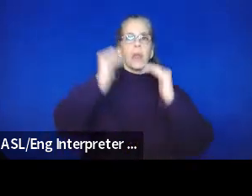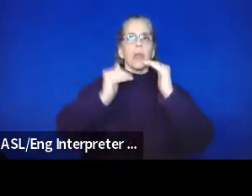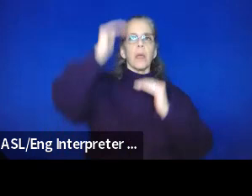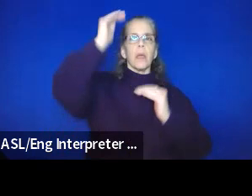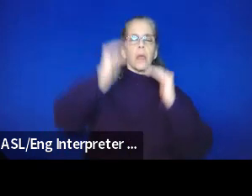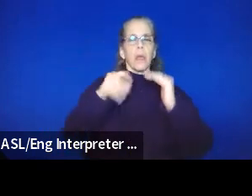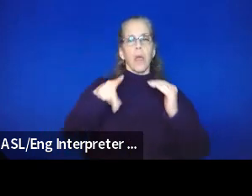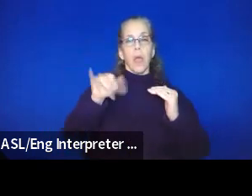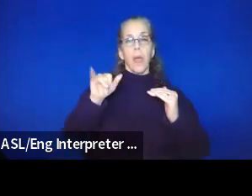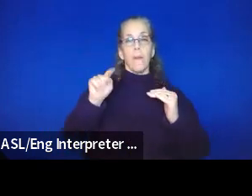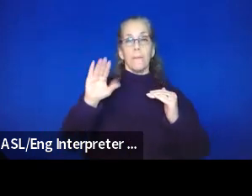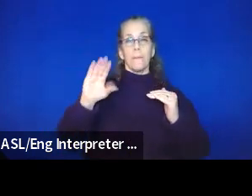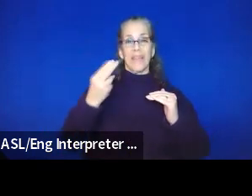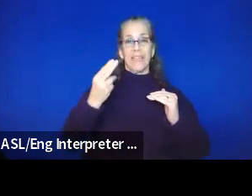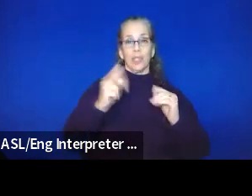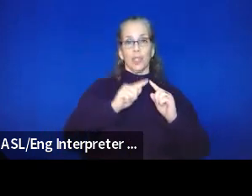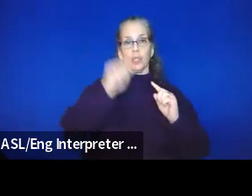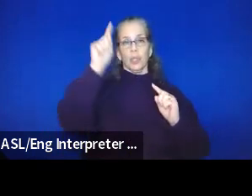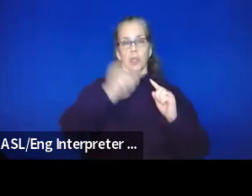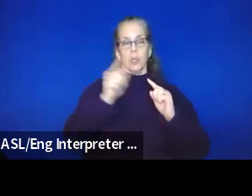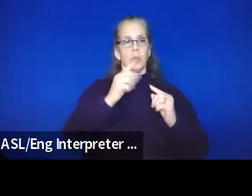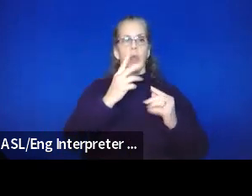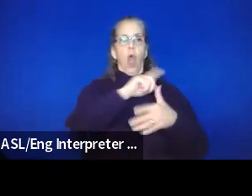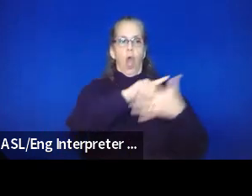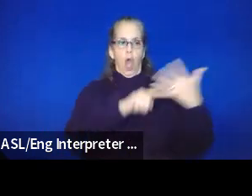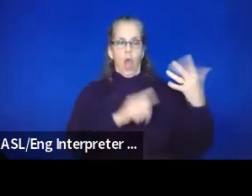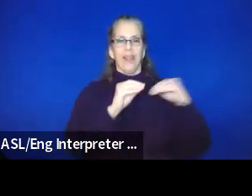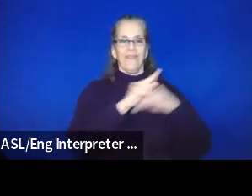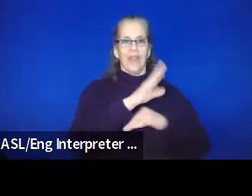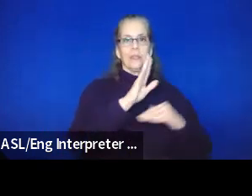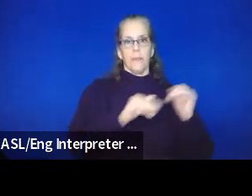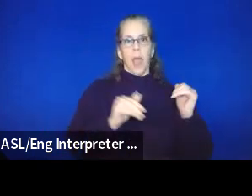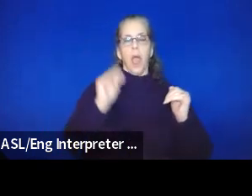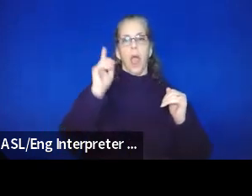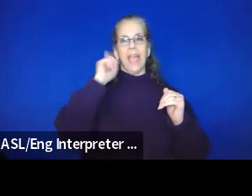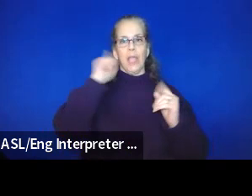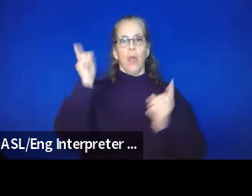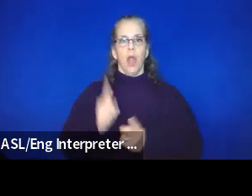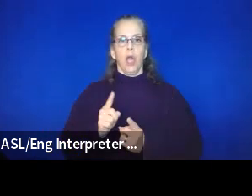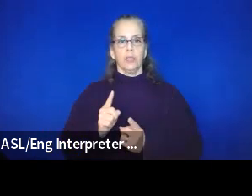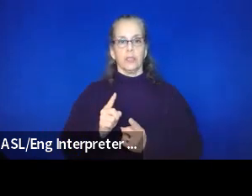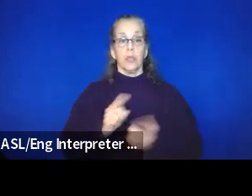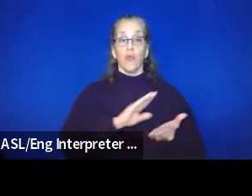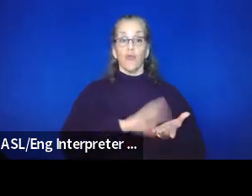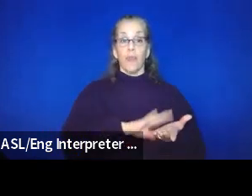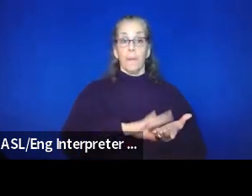by severe hearing loss. Rhythm is very much preserved with a in severe